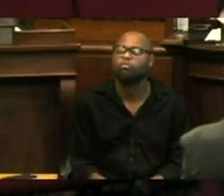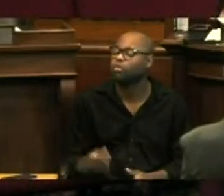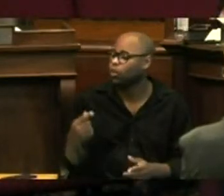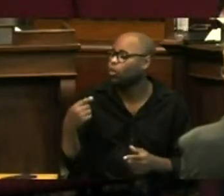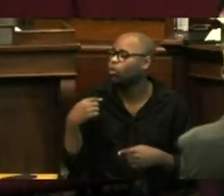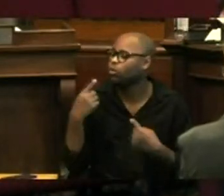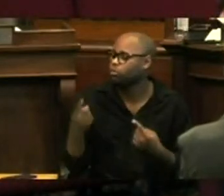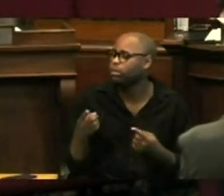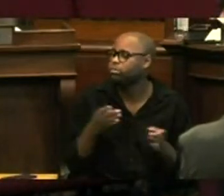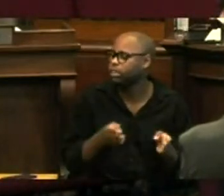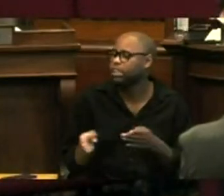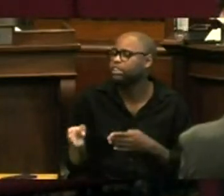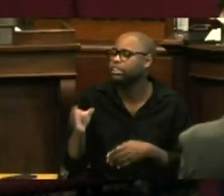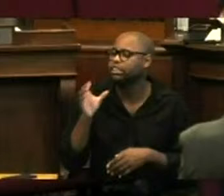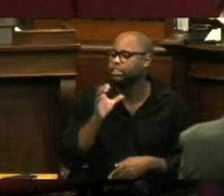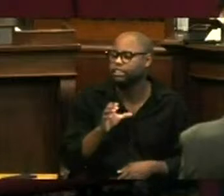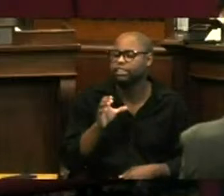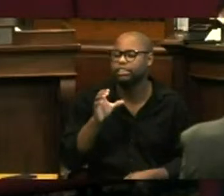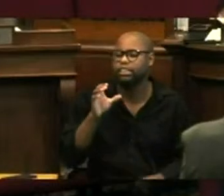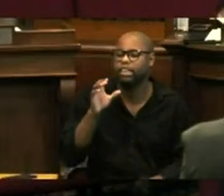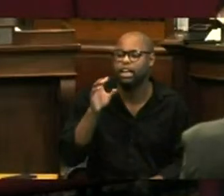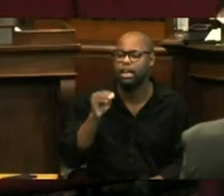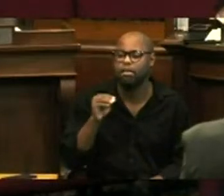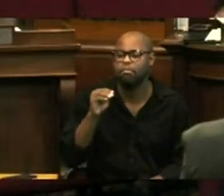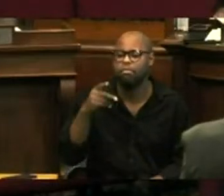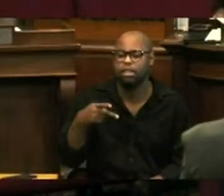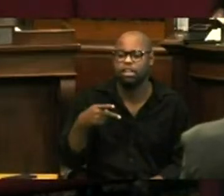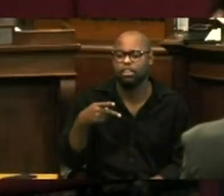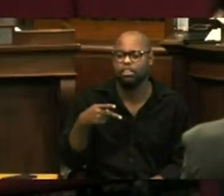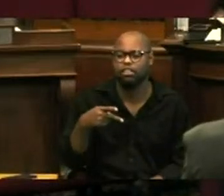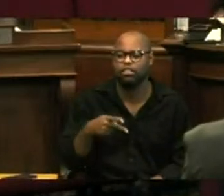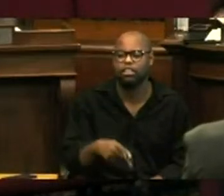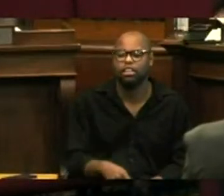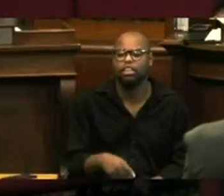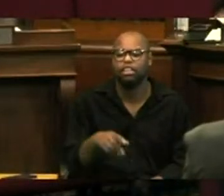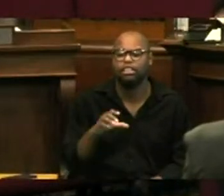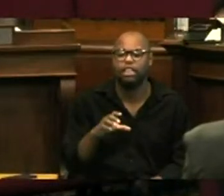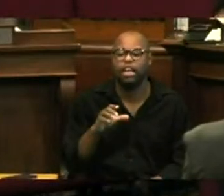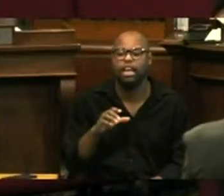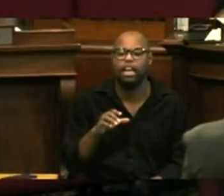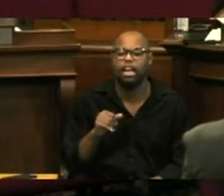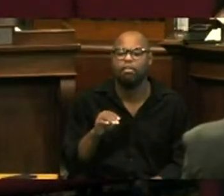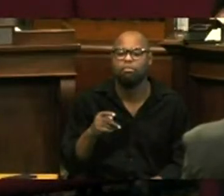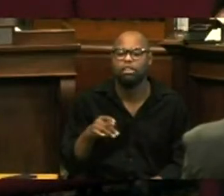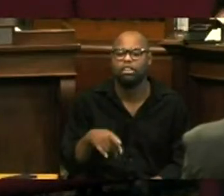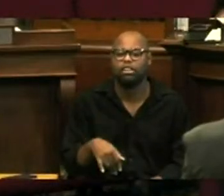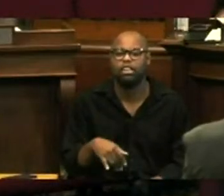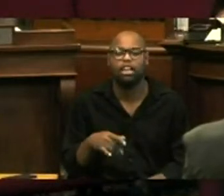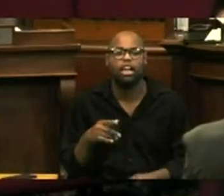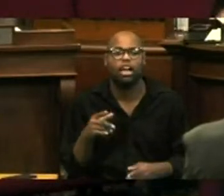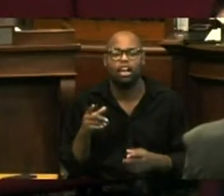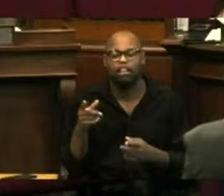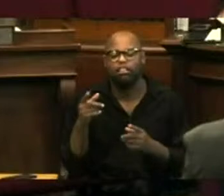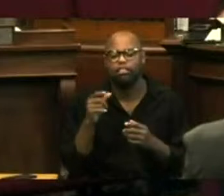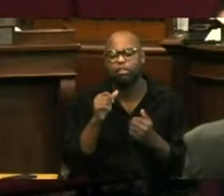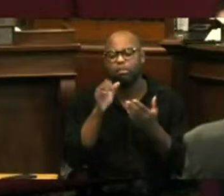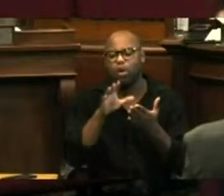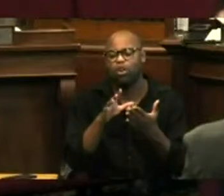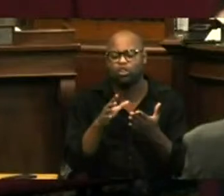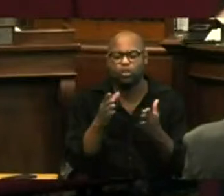for, for ourselves in the CIP? We have been planning for this